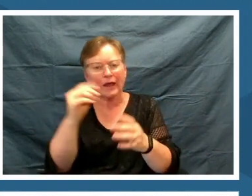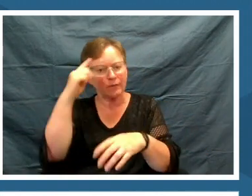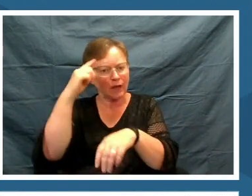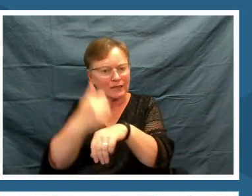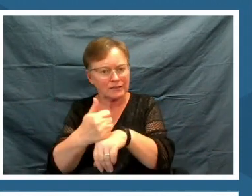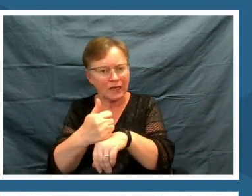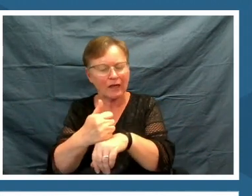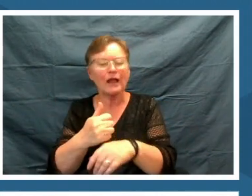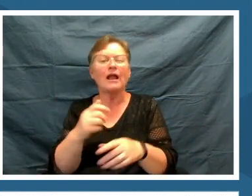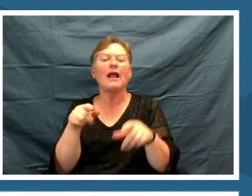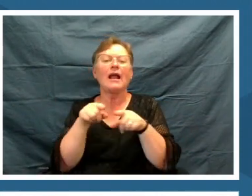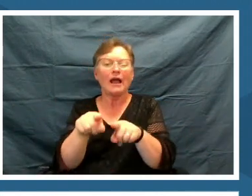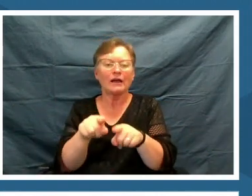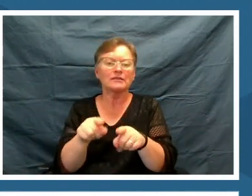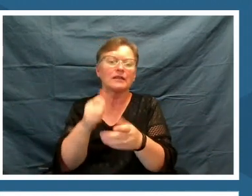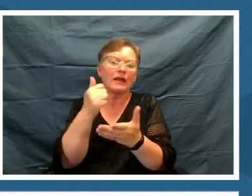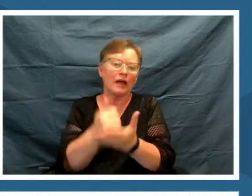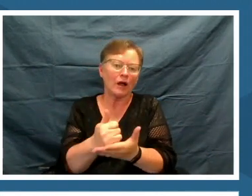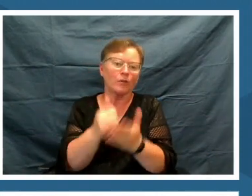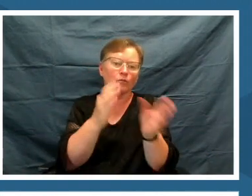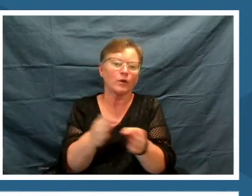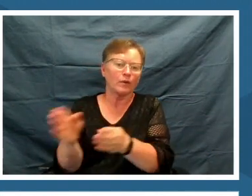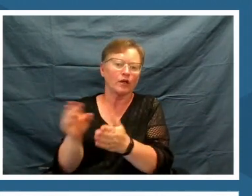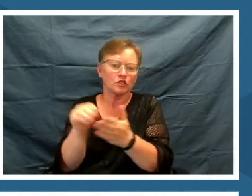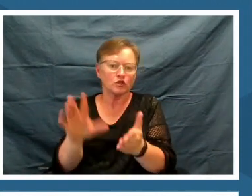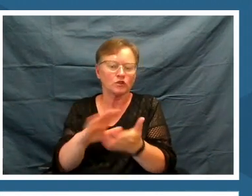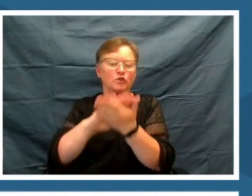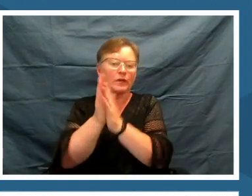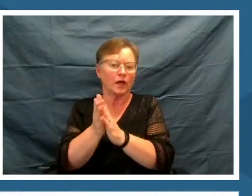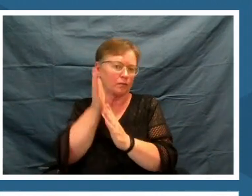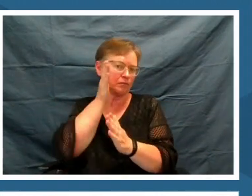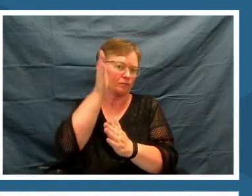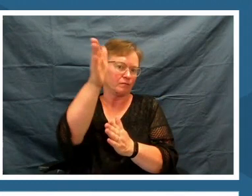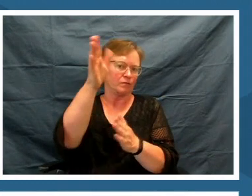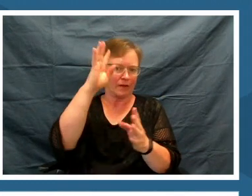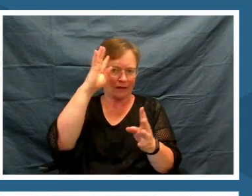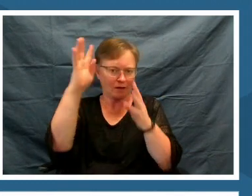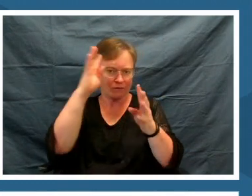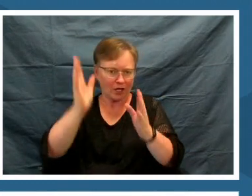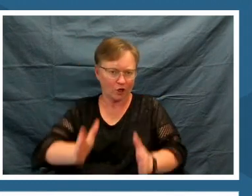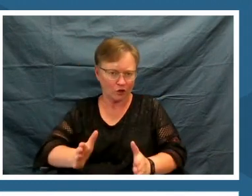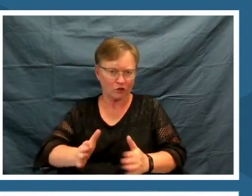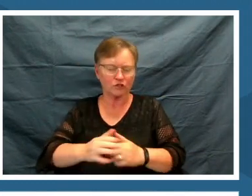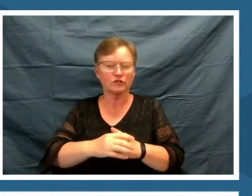become inventors today and future